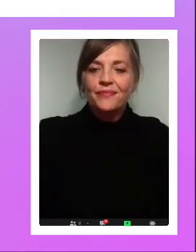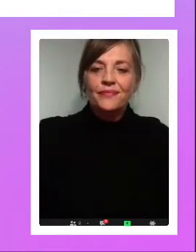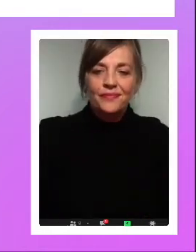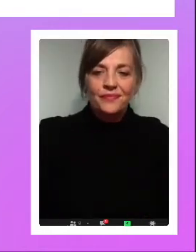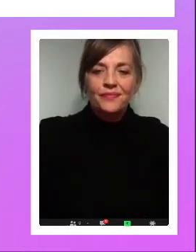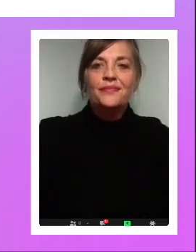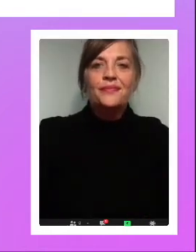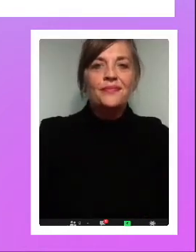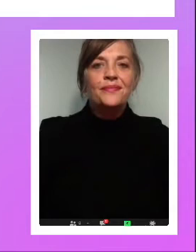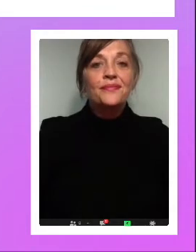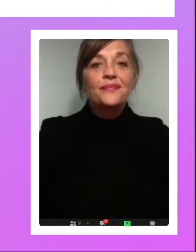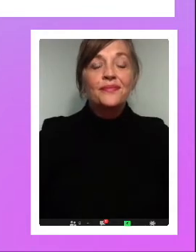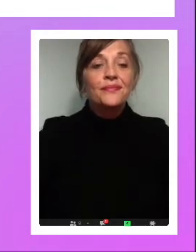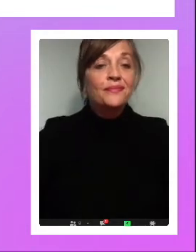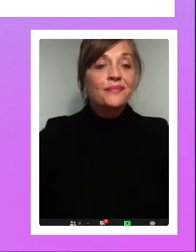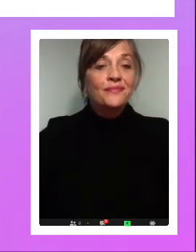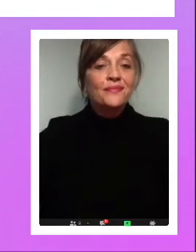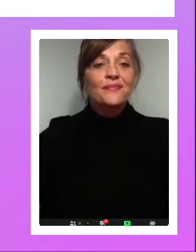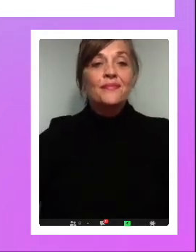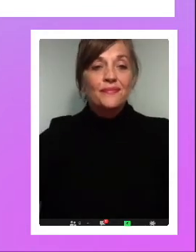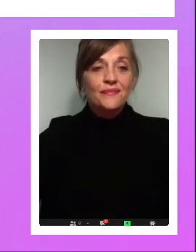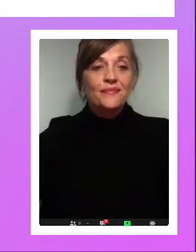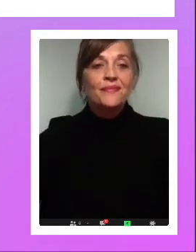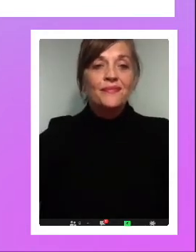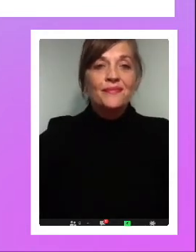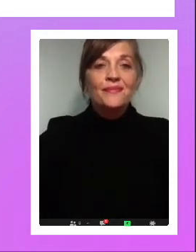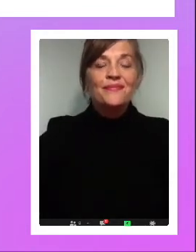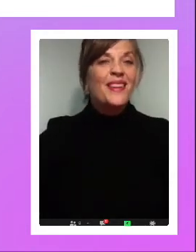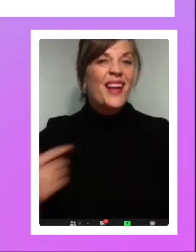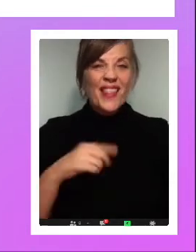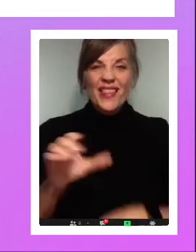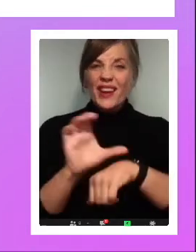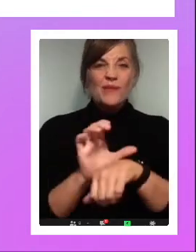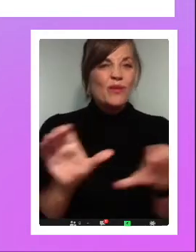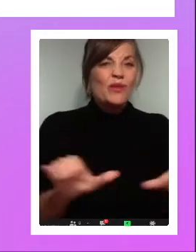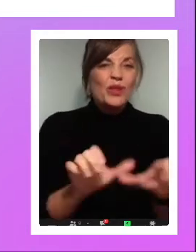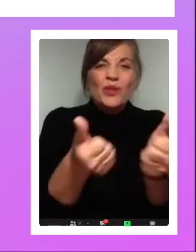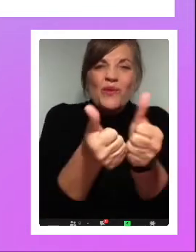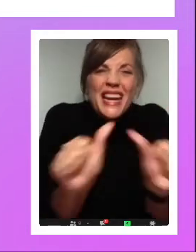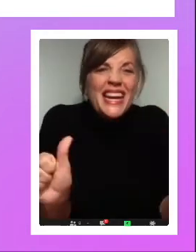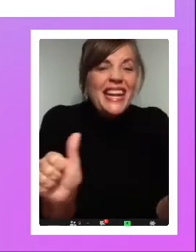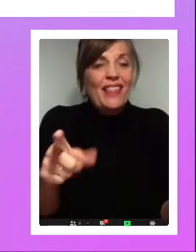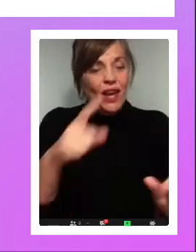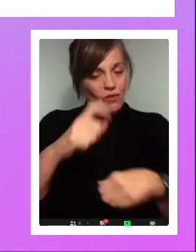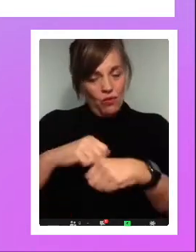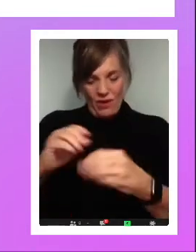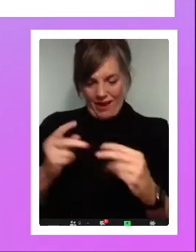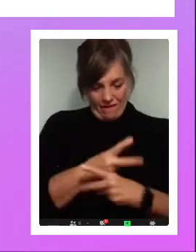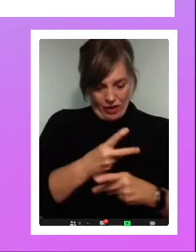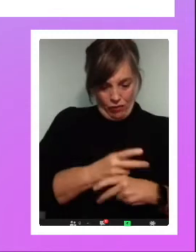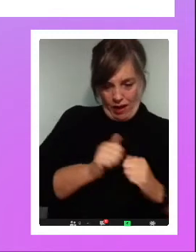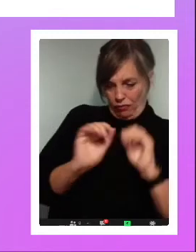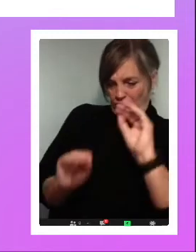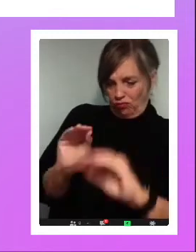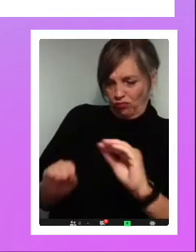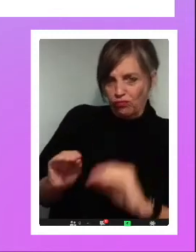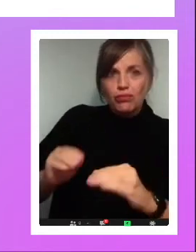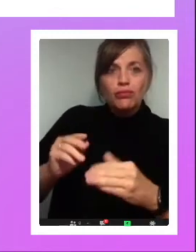how to program and that suggests to me that there are no excuses for failing